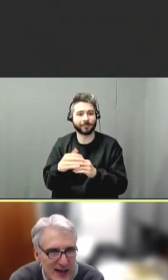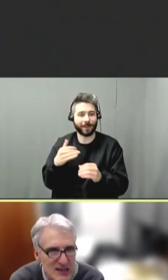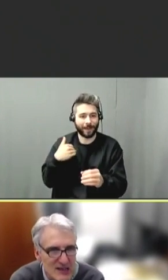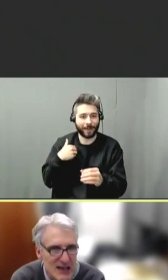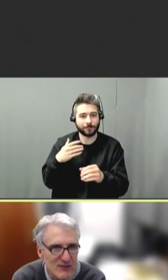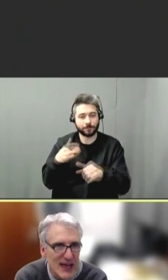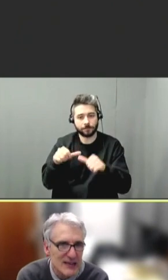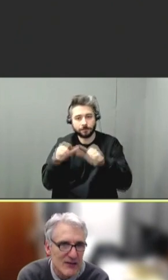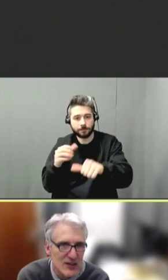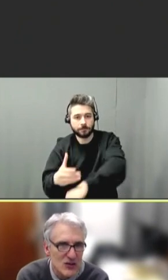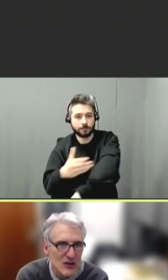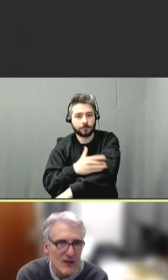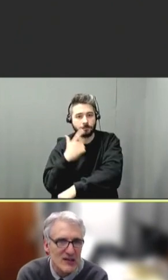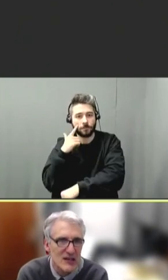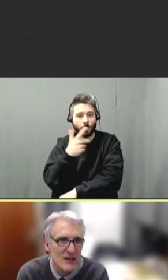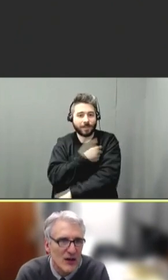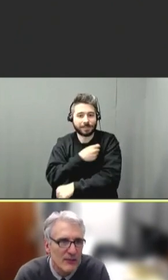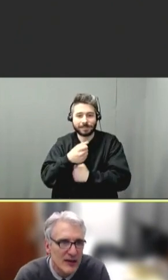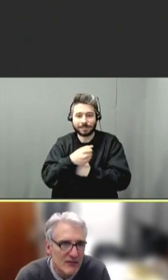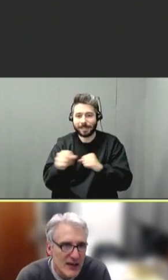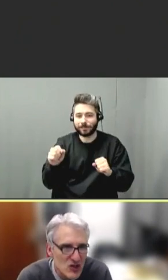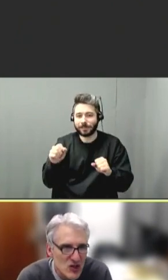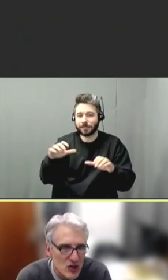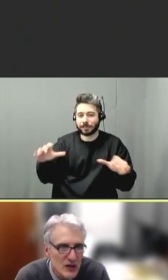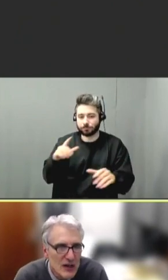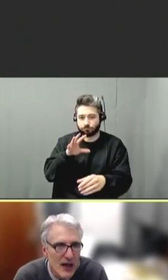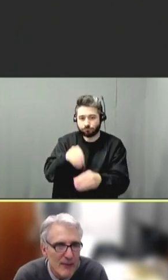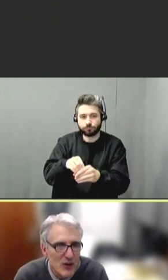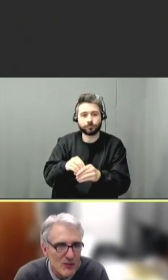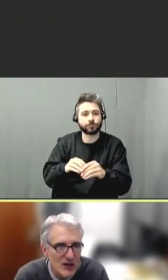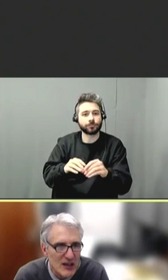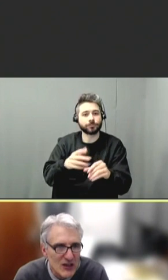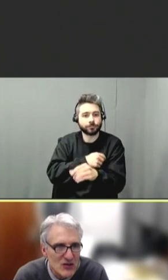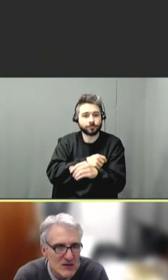of vaccine safety activities during vaccine development, licensure, and post-market use.